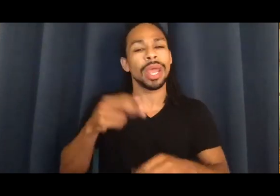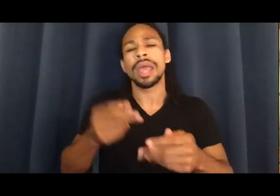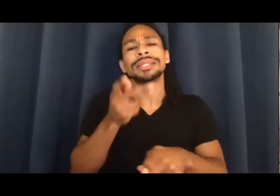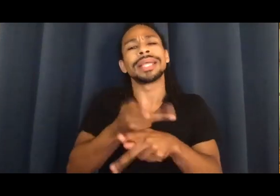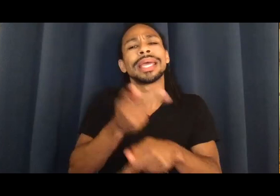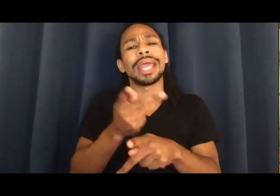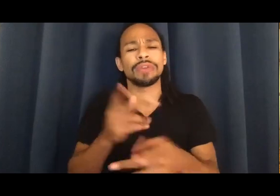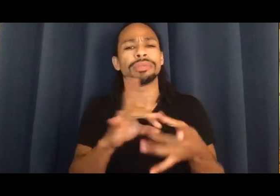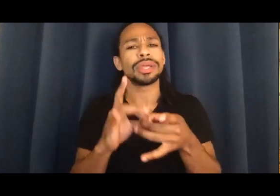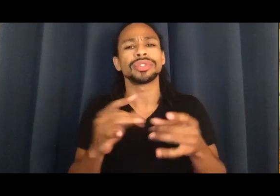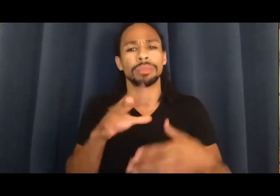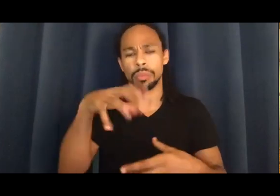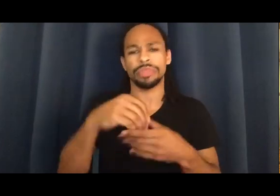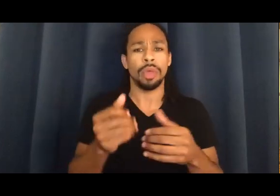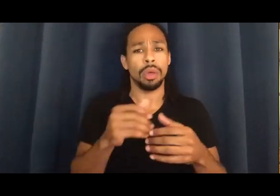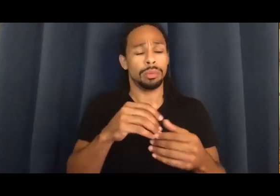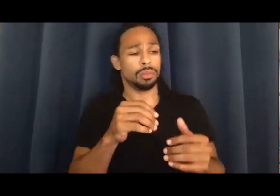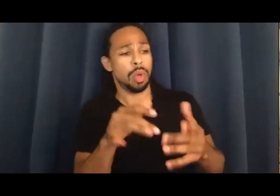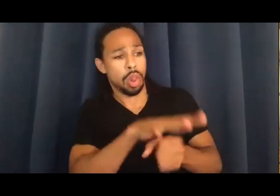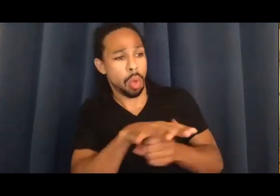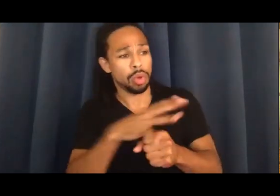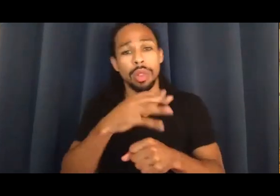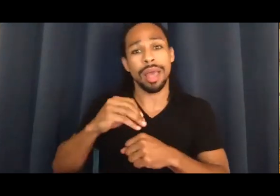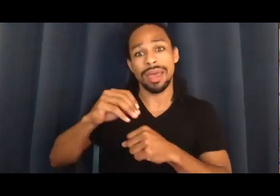and first nation's artists and organizations and making